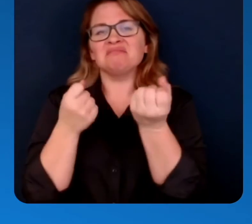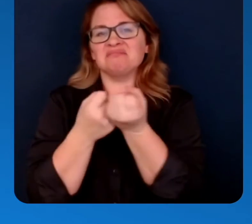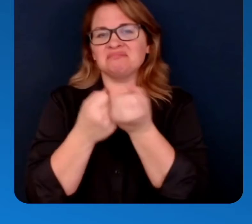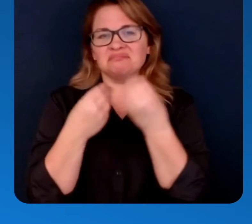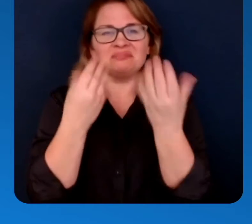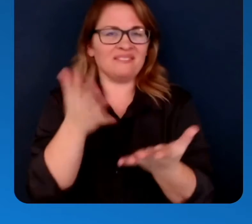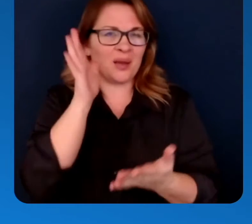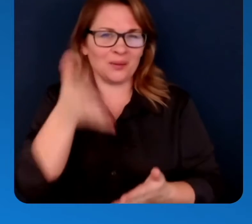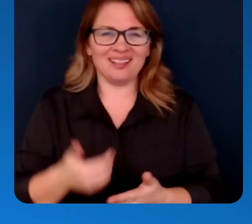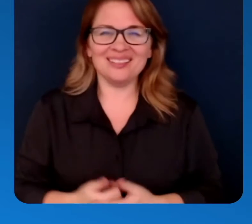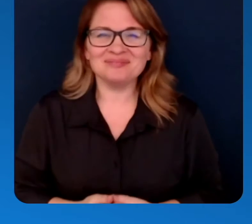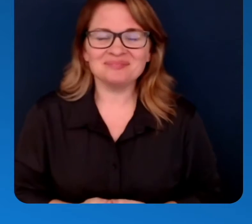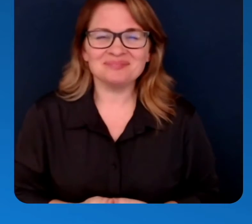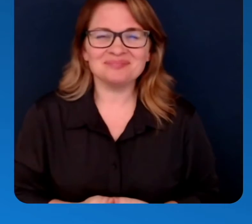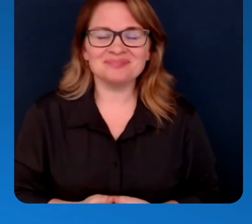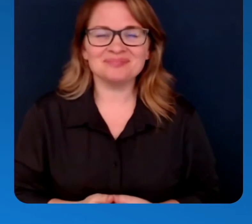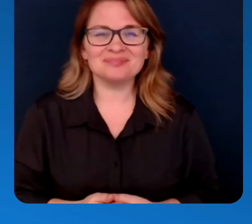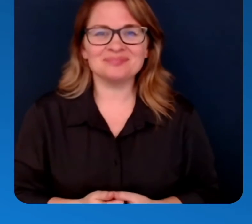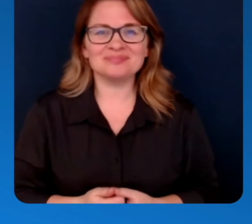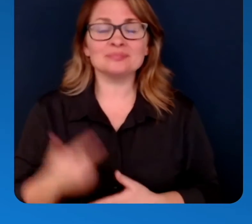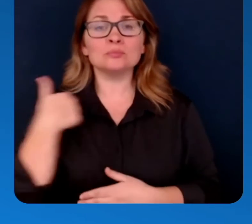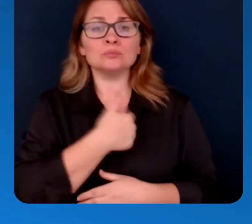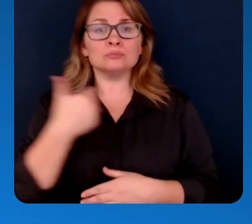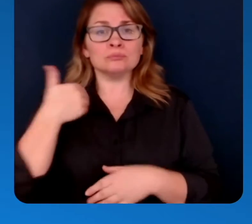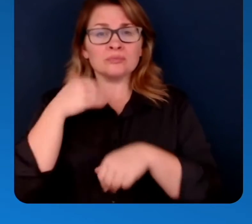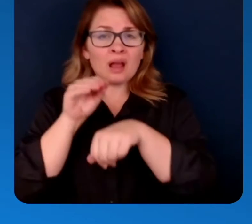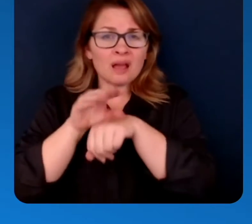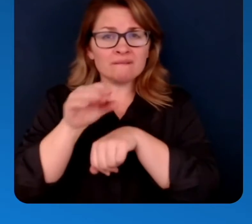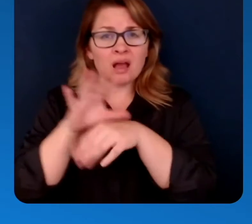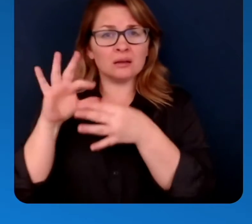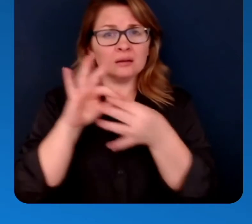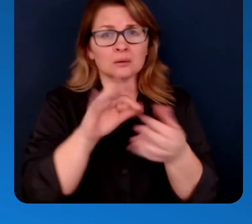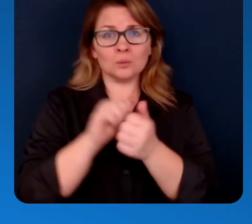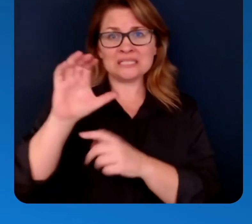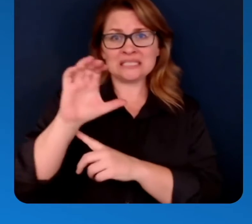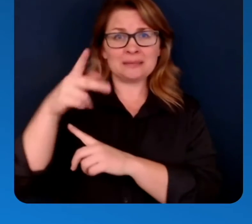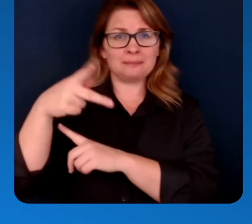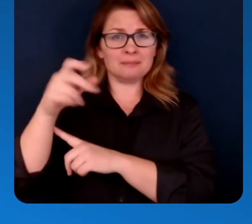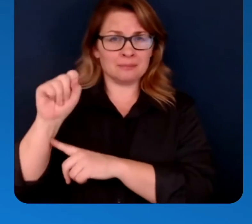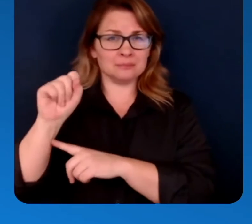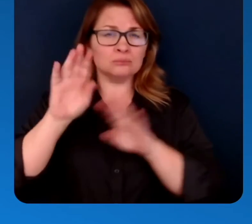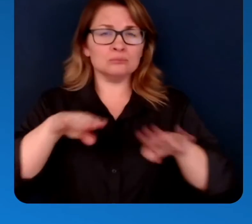Victims and survivors deserve the right to legal advocacy and advice,